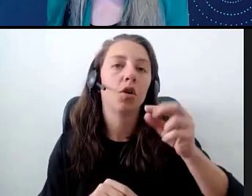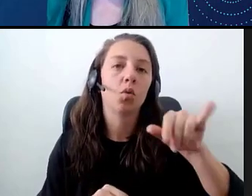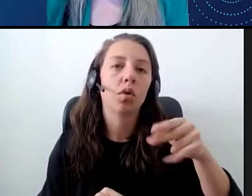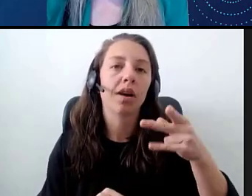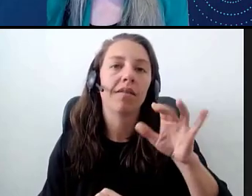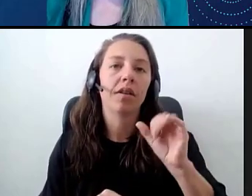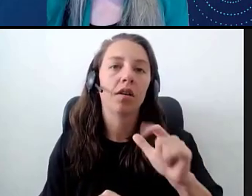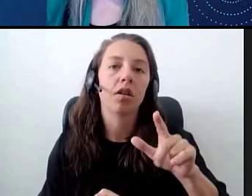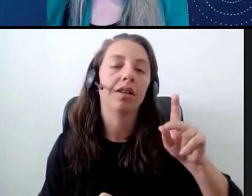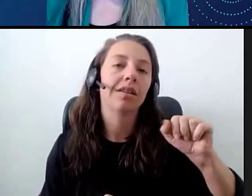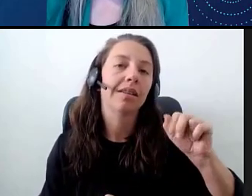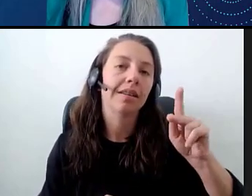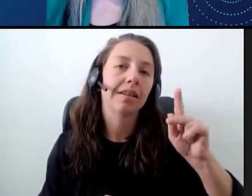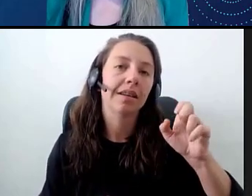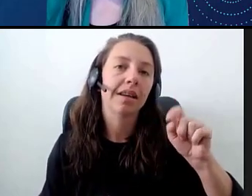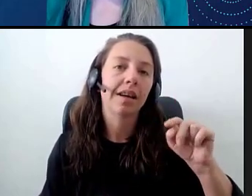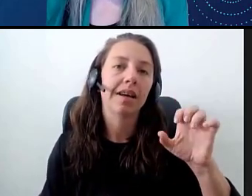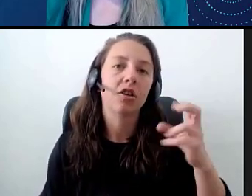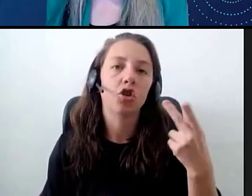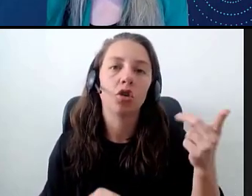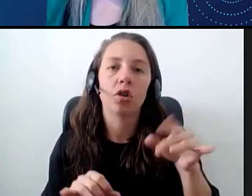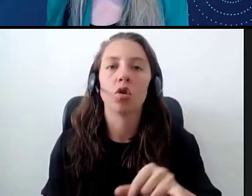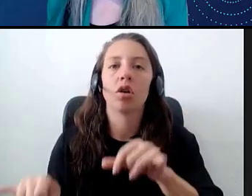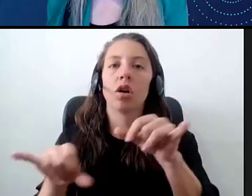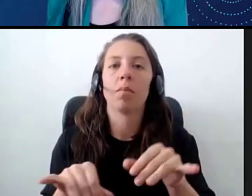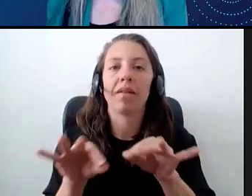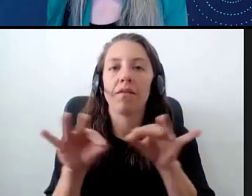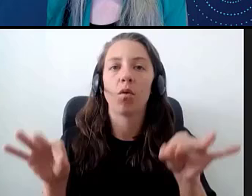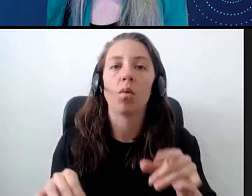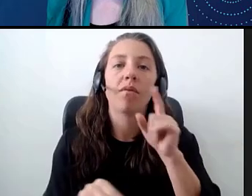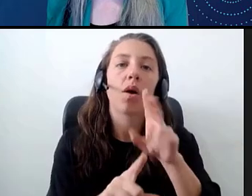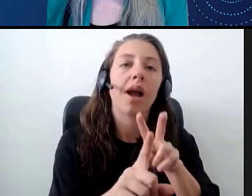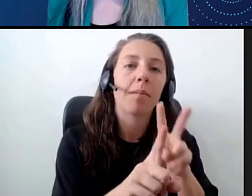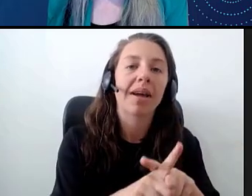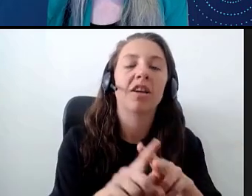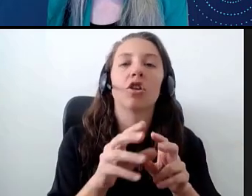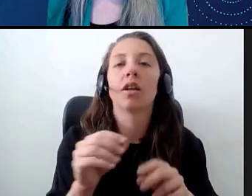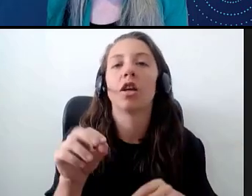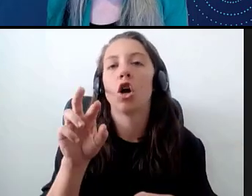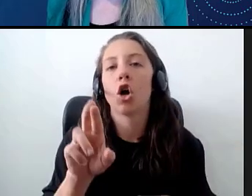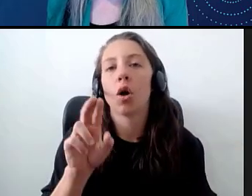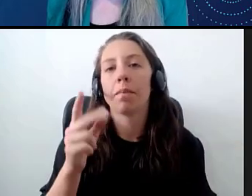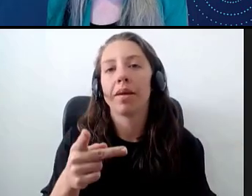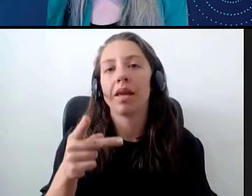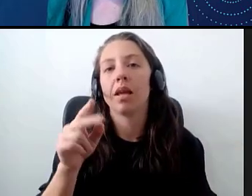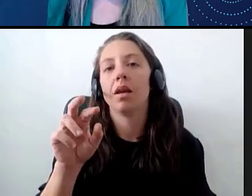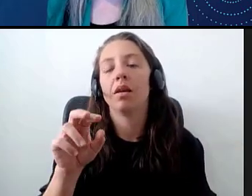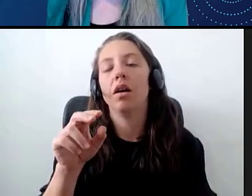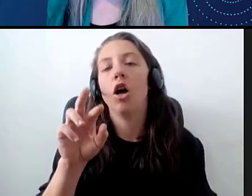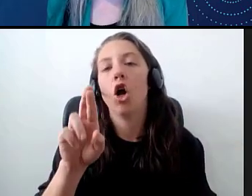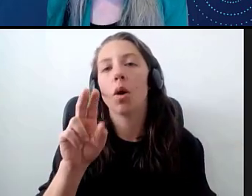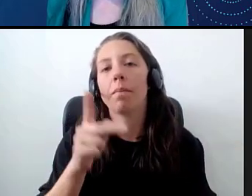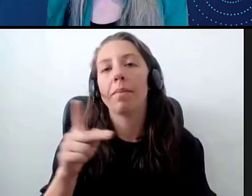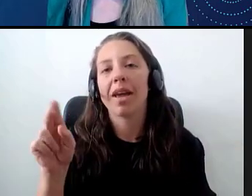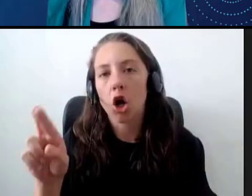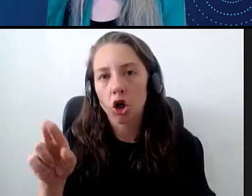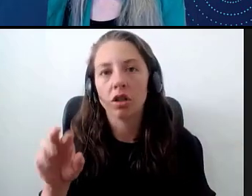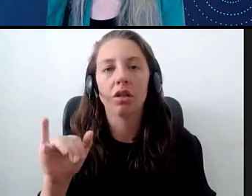common form for applications and RFPs submitted in 2025 sometime. More information will be coming soon.